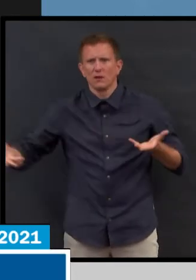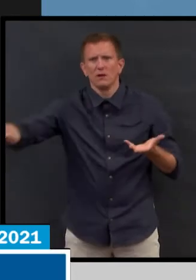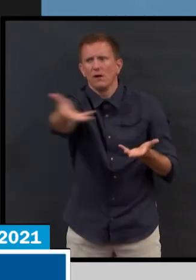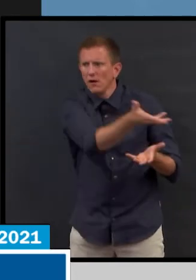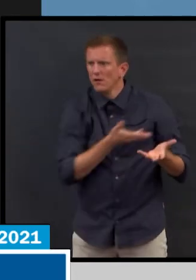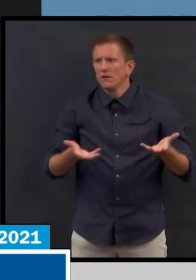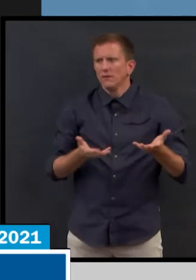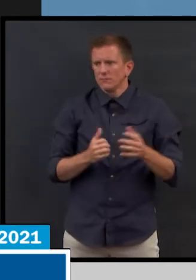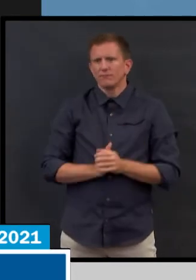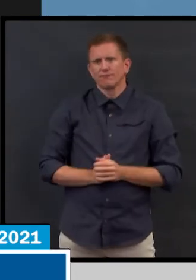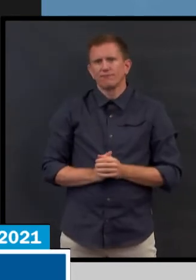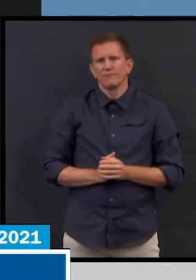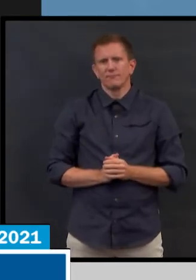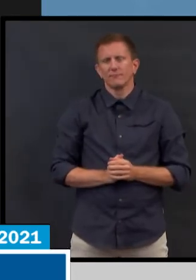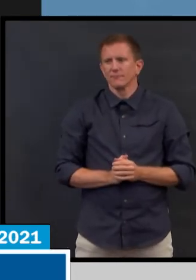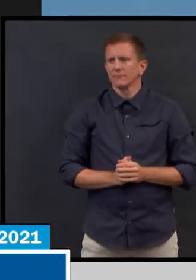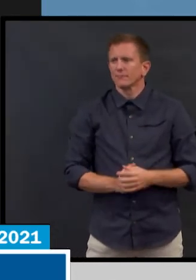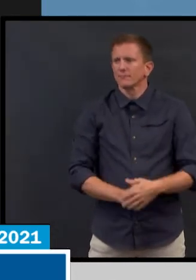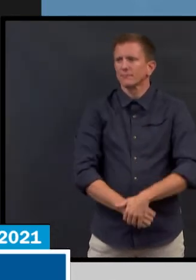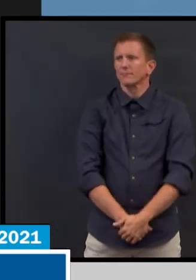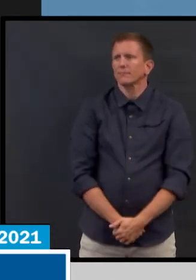a